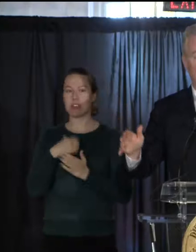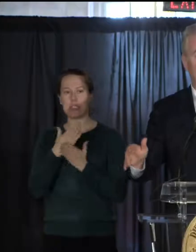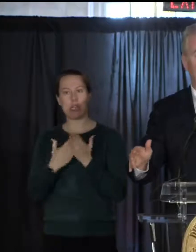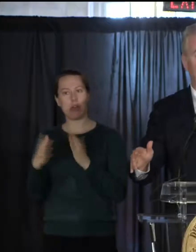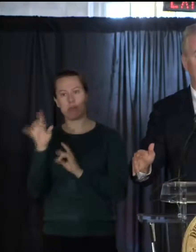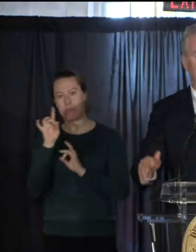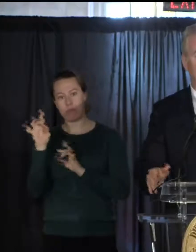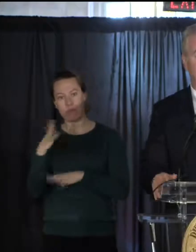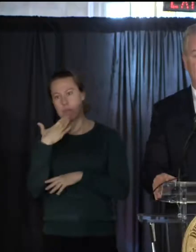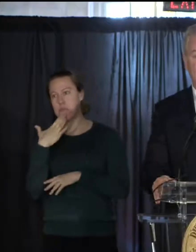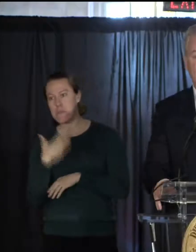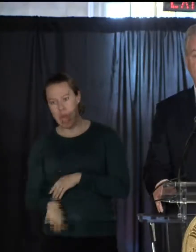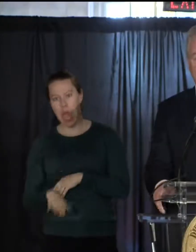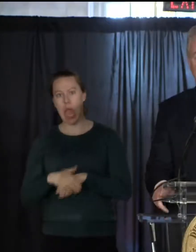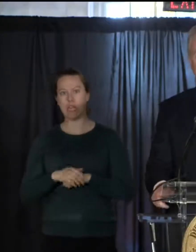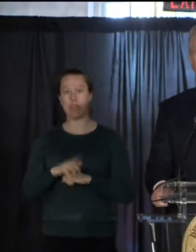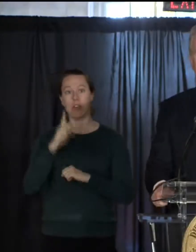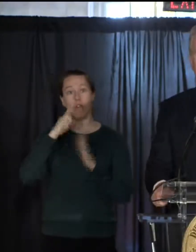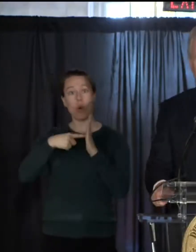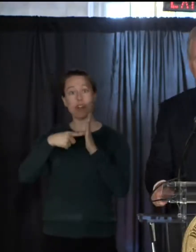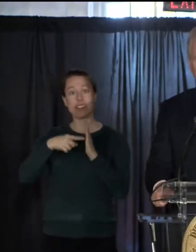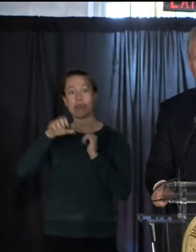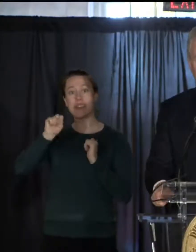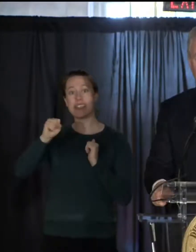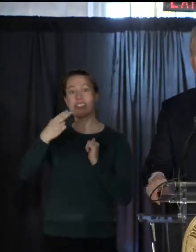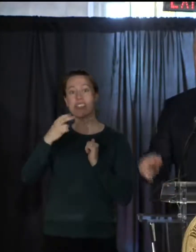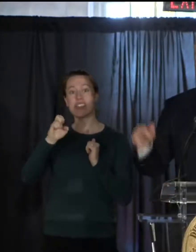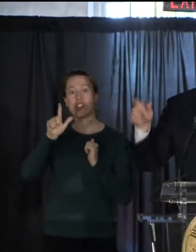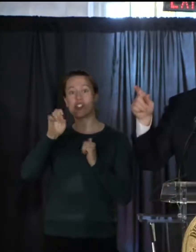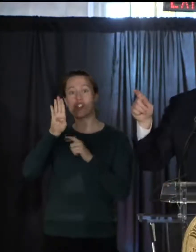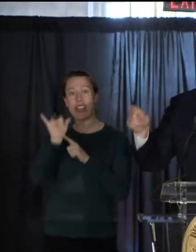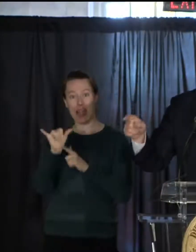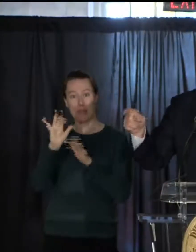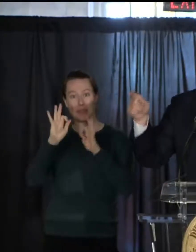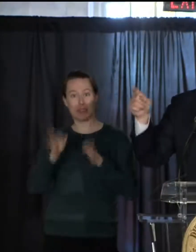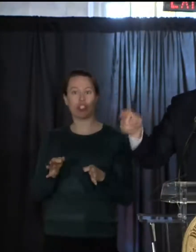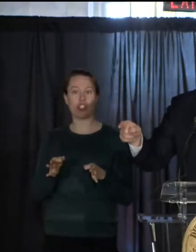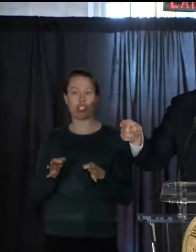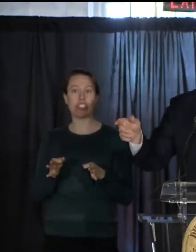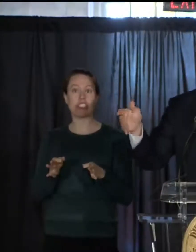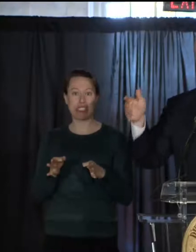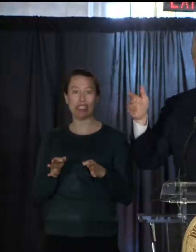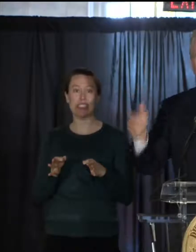FOR EXAMPLE, THE SHELBY DECISION WHICH TOOK A BIG BITE OUT OF THE